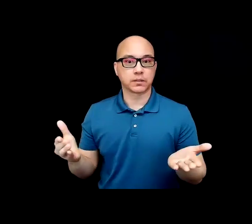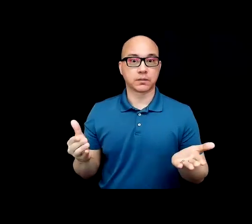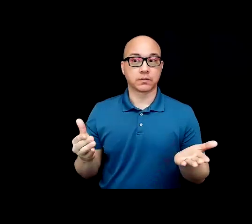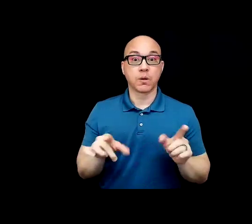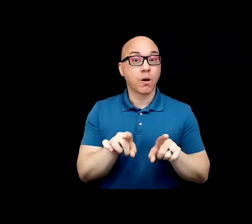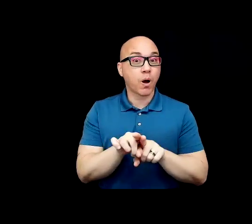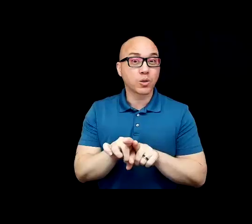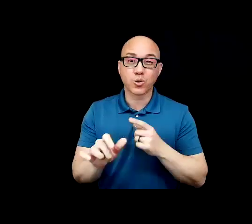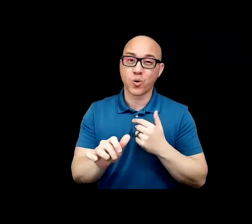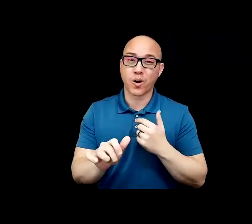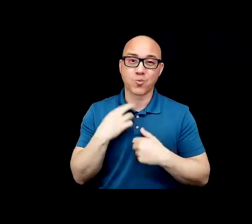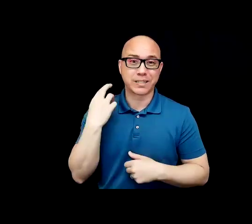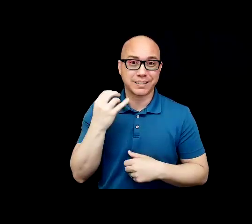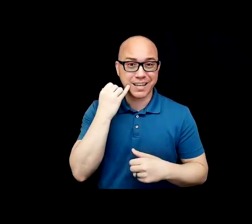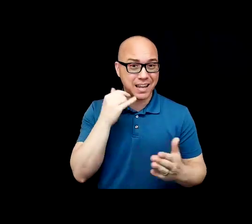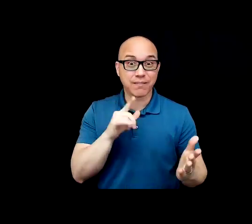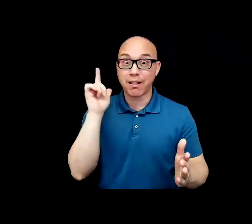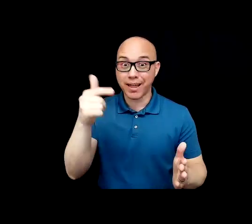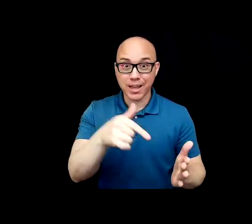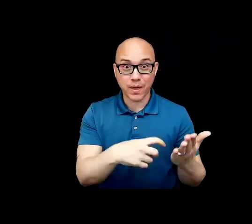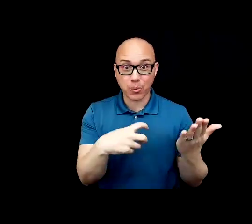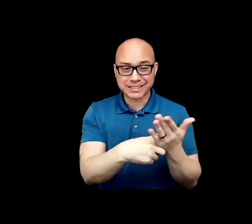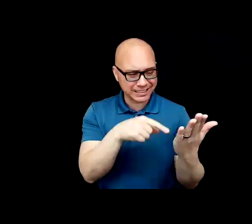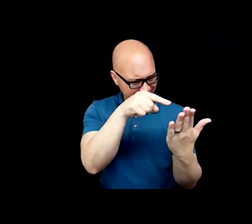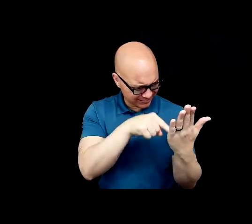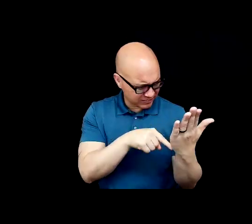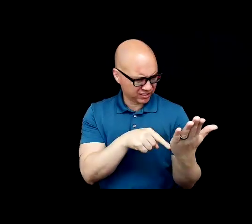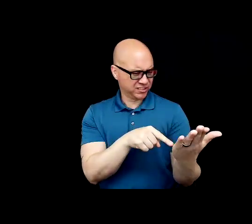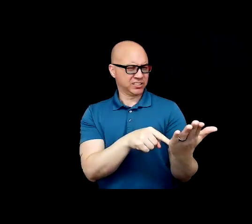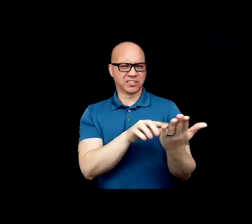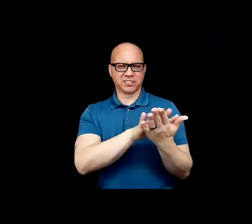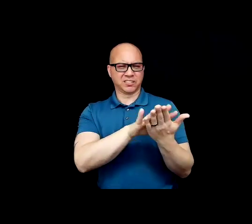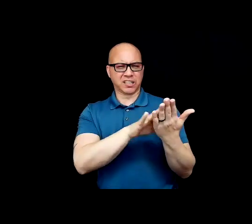risk if you can't read those receipts or you are not categorizing them properly.